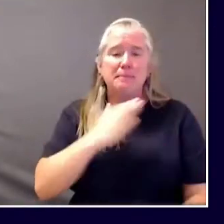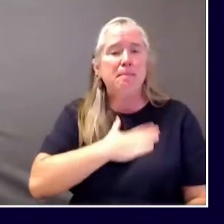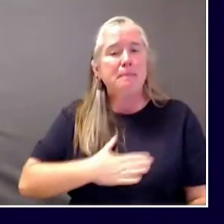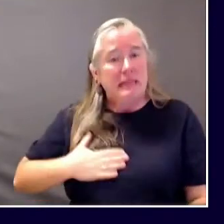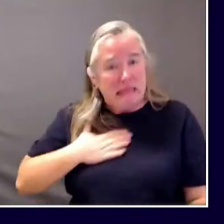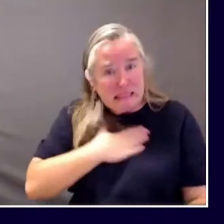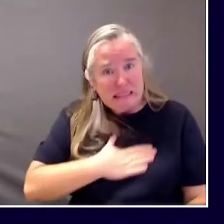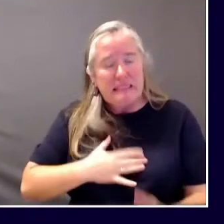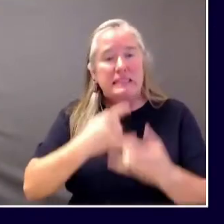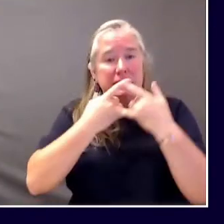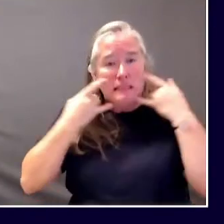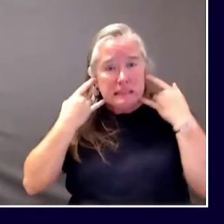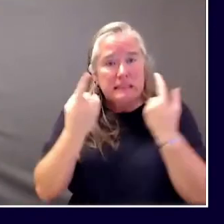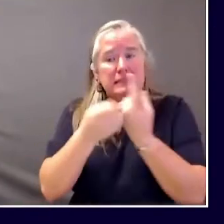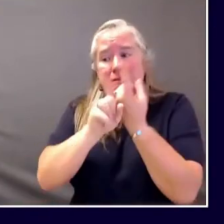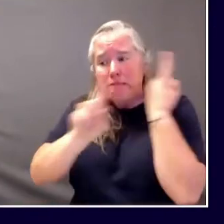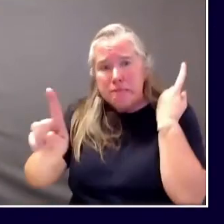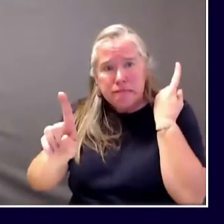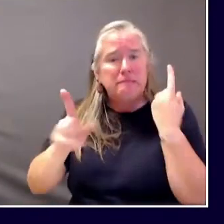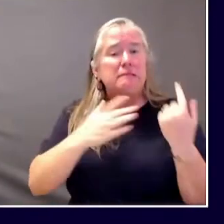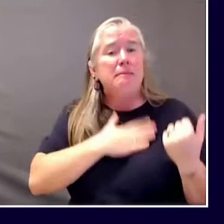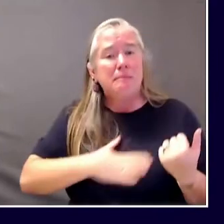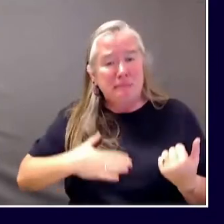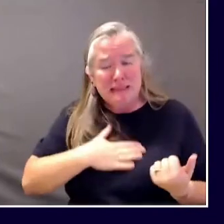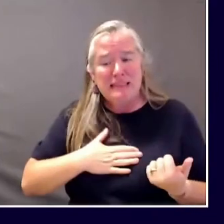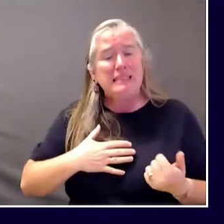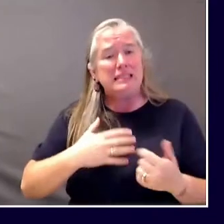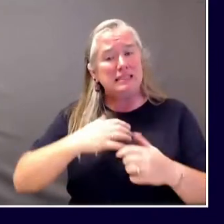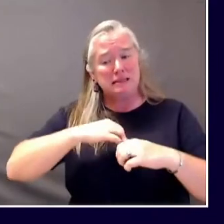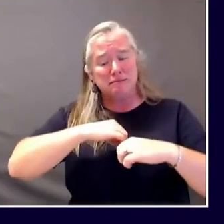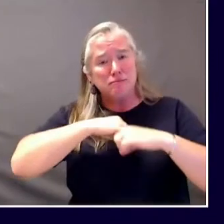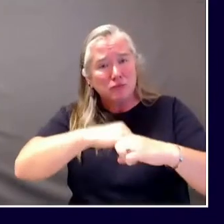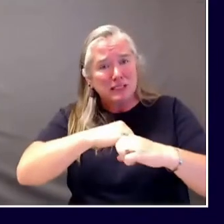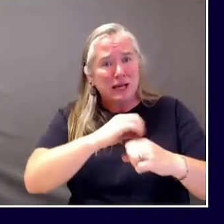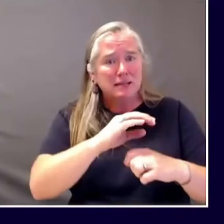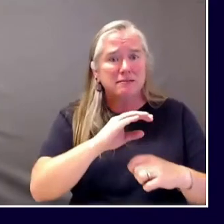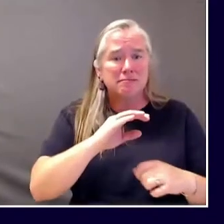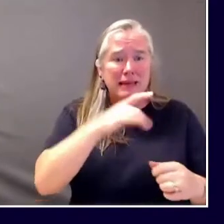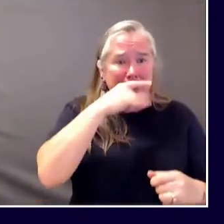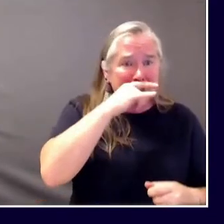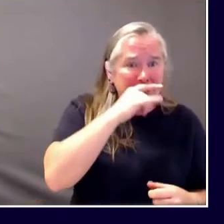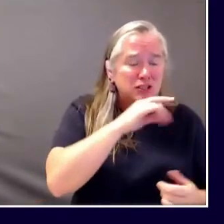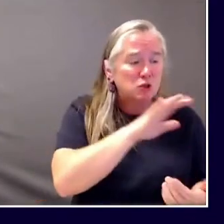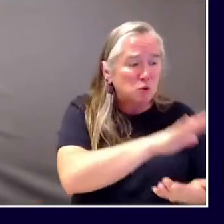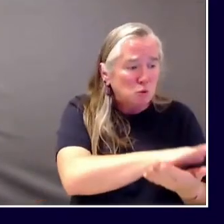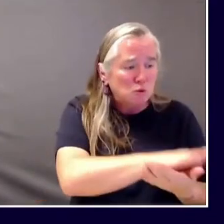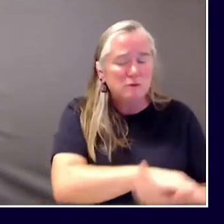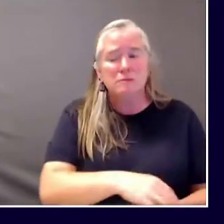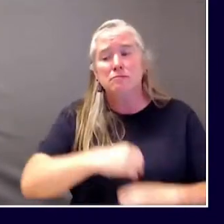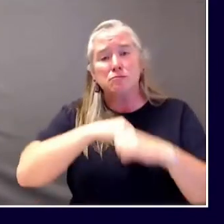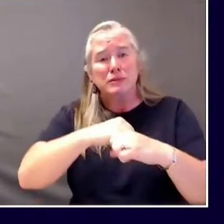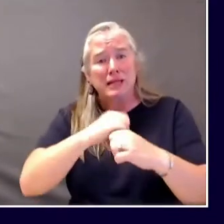that we can keep our business is